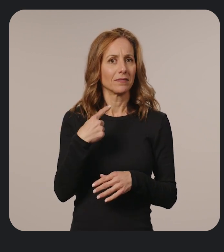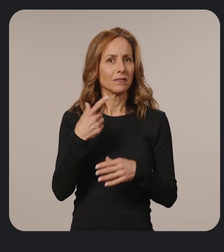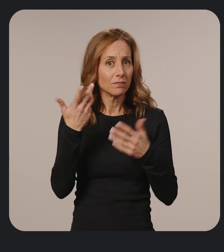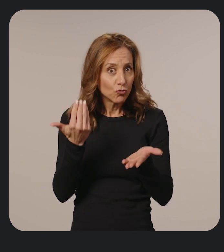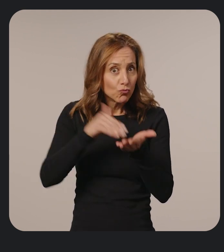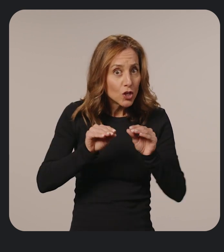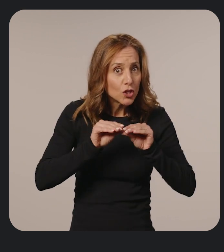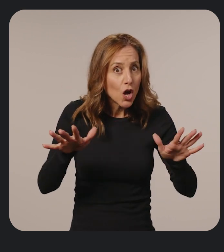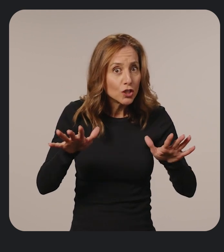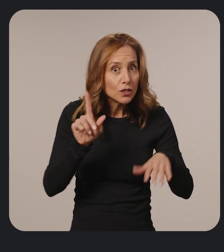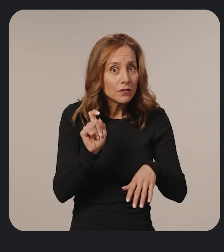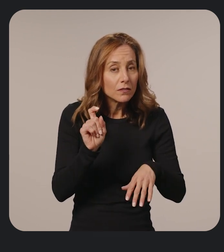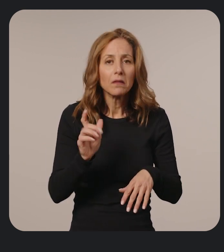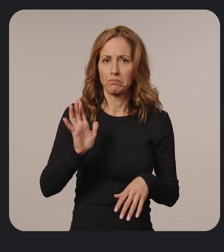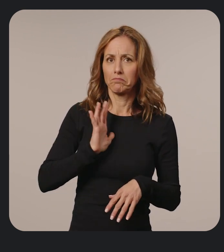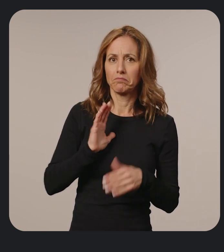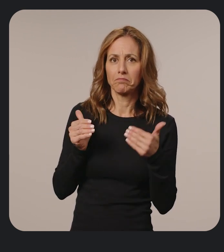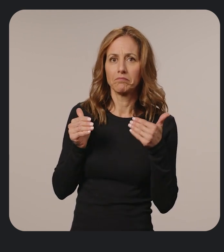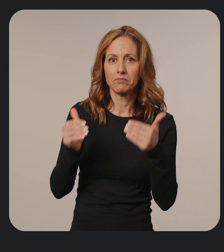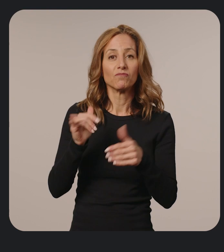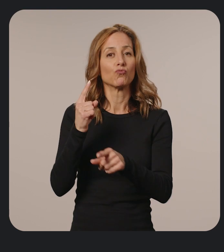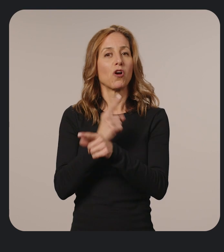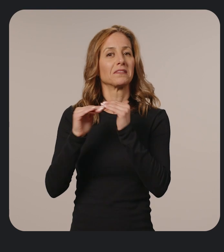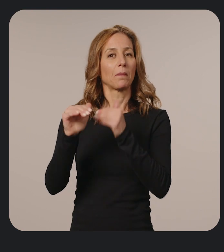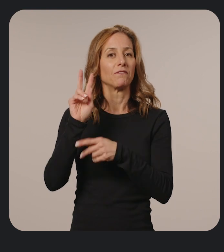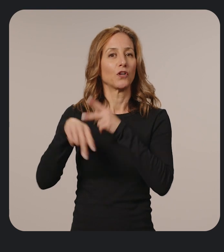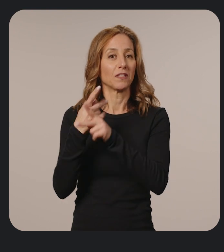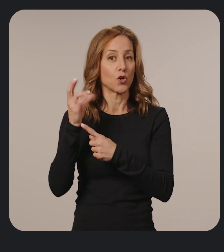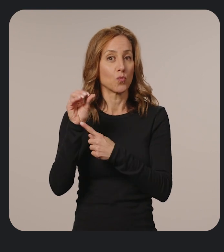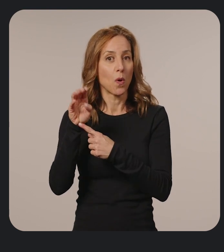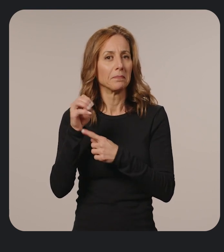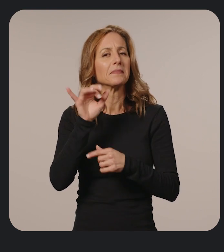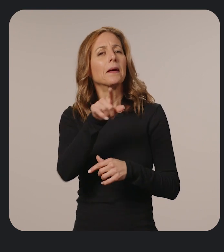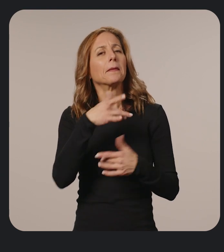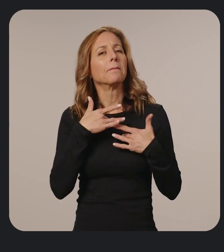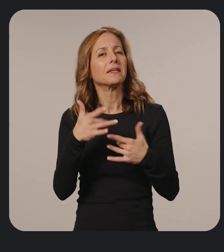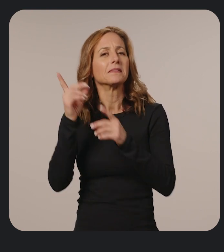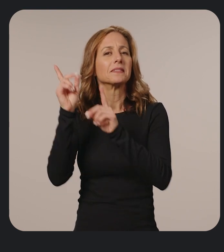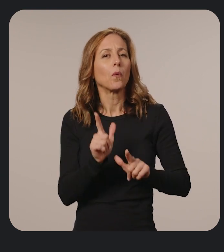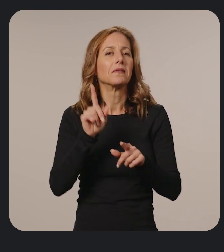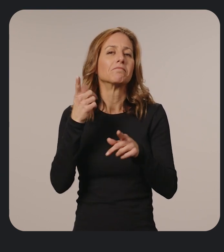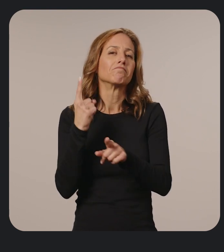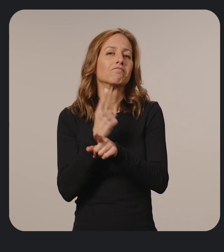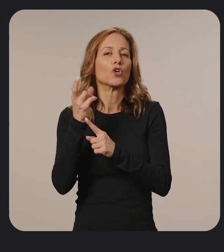And then, Chrome is going to ask me to relaunch, which is fine. Again, this is the regular stable version of Chrome. This is the one you would download just